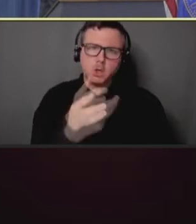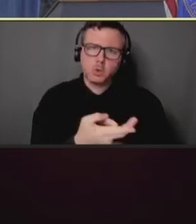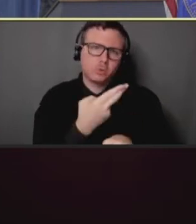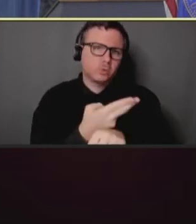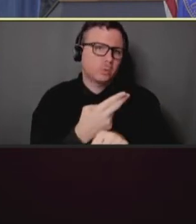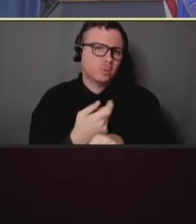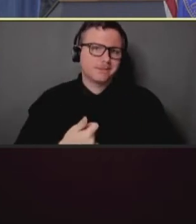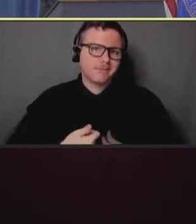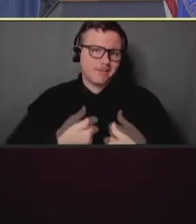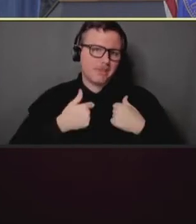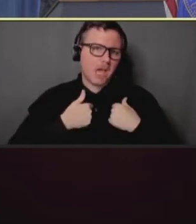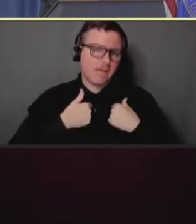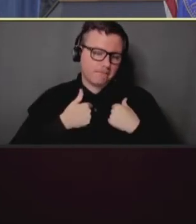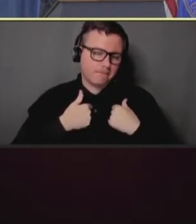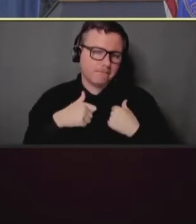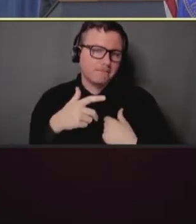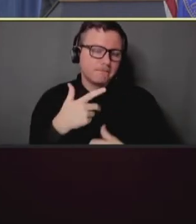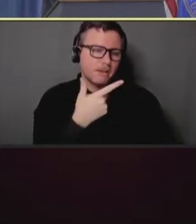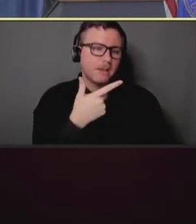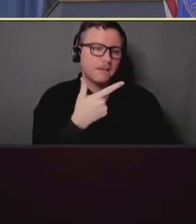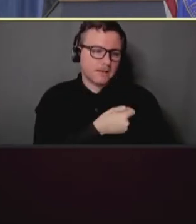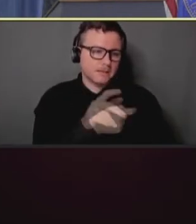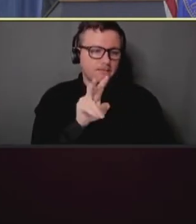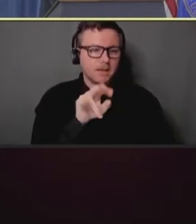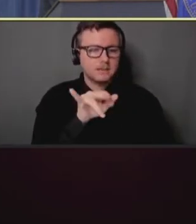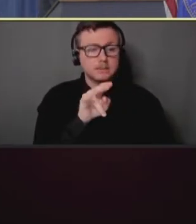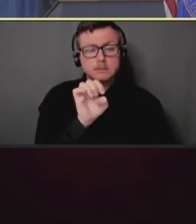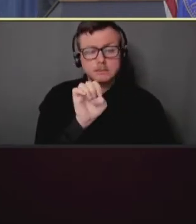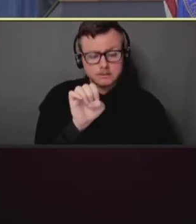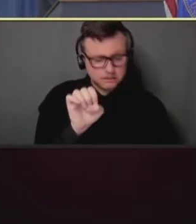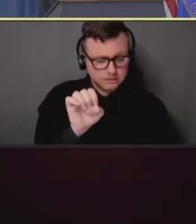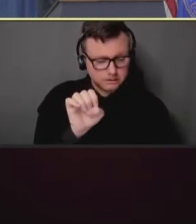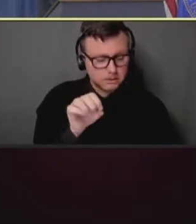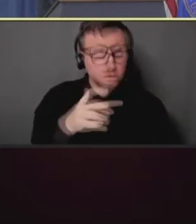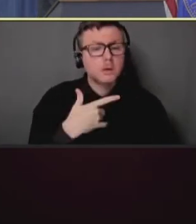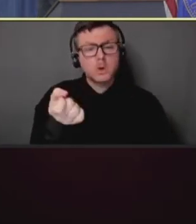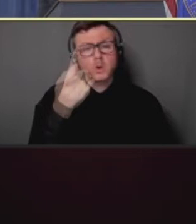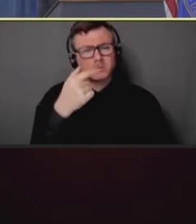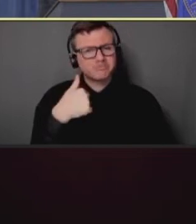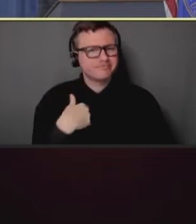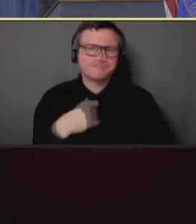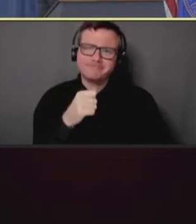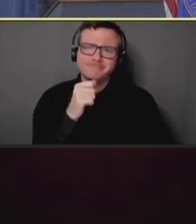the live vaccine. I should say that during -- I don't have a laser pointer.